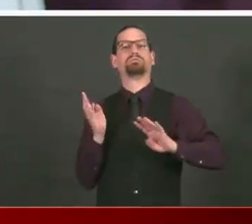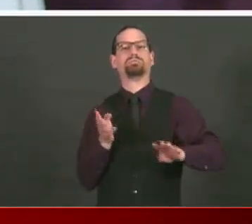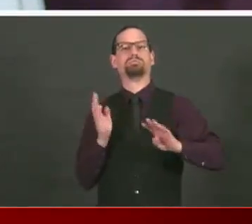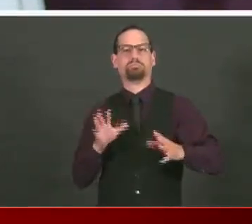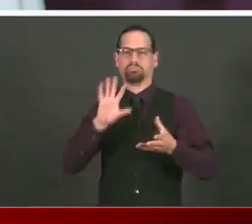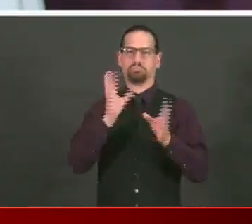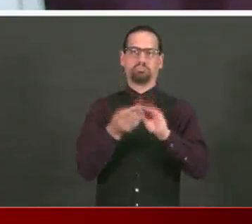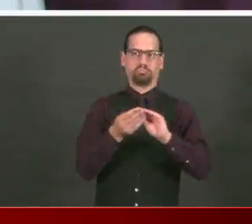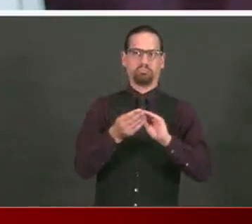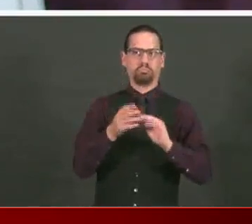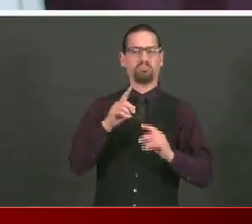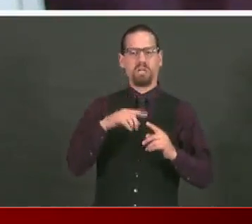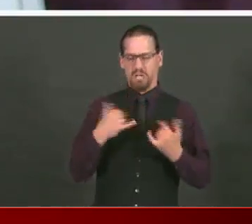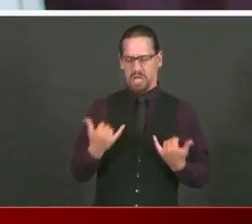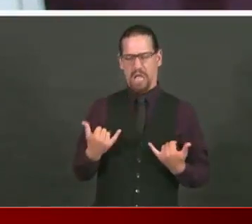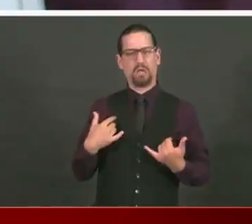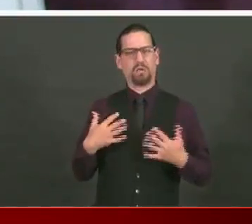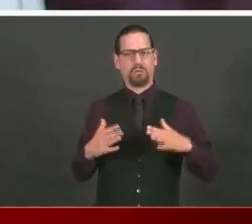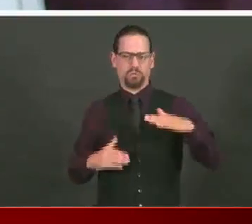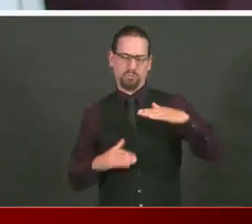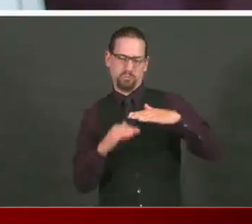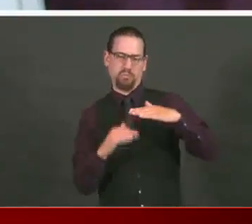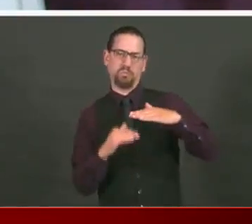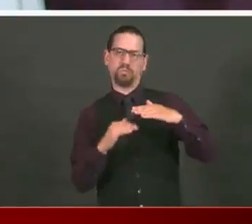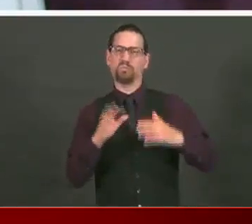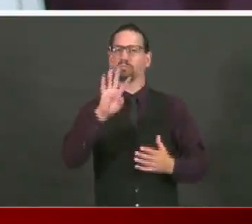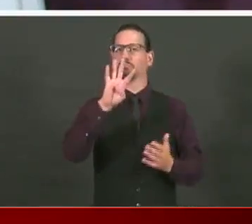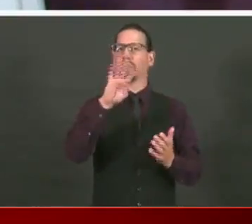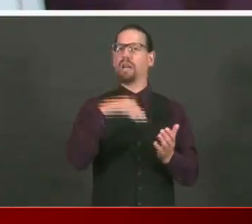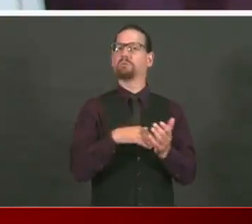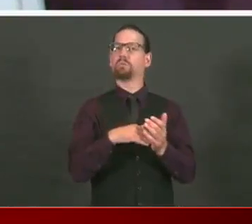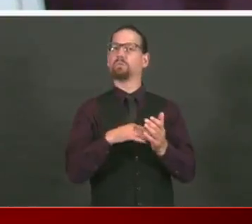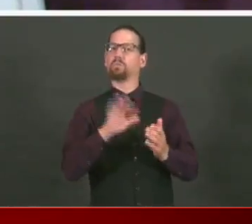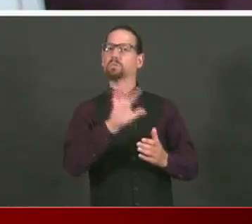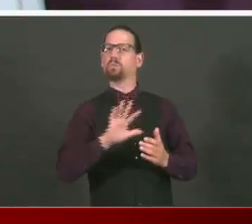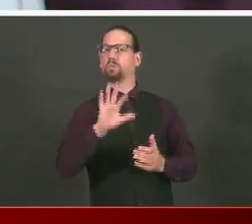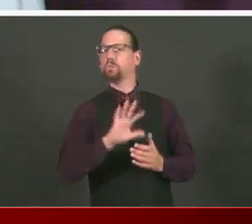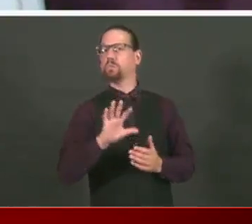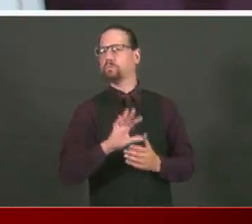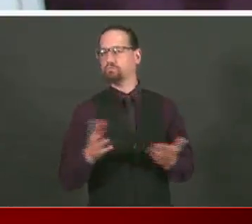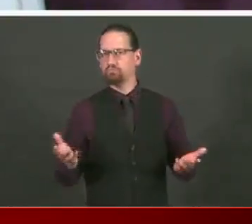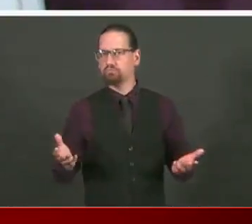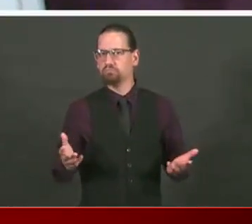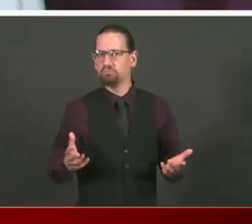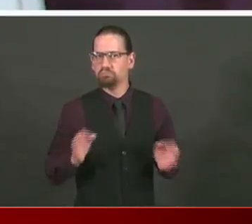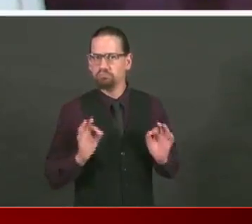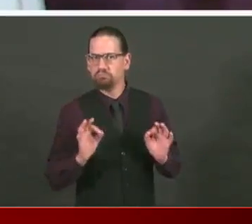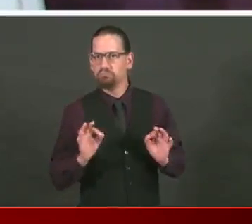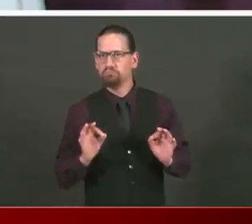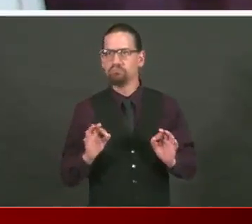RUNNING JUST UNDER 4000. IF YOU TAKE ONE THING AWAY THIS PRESS CONFERENCE, WE NEED TO